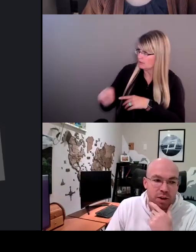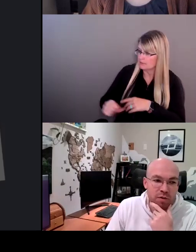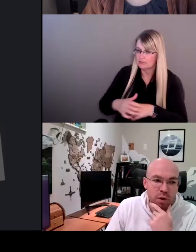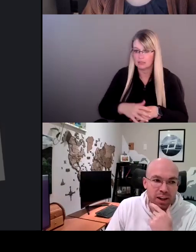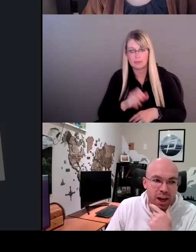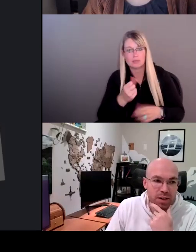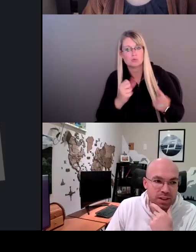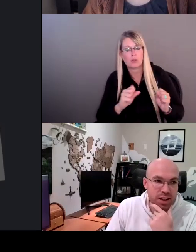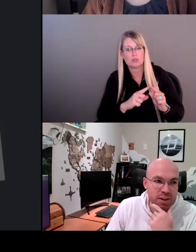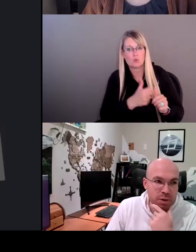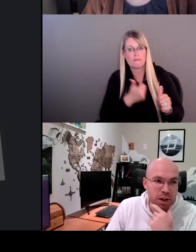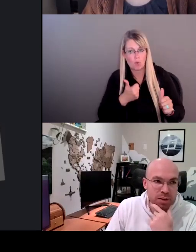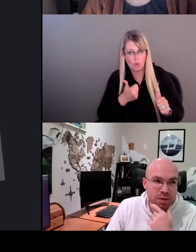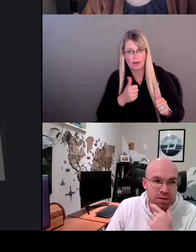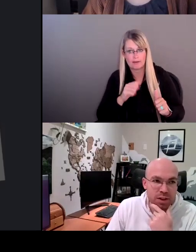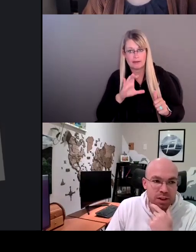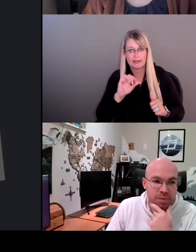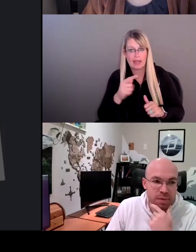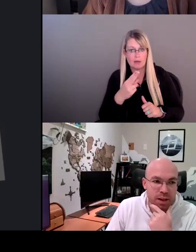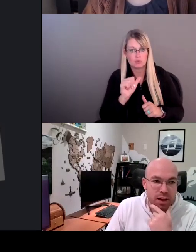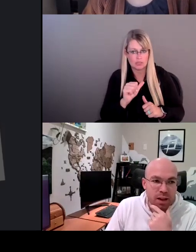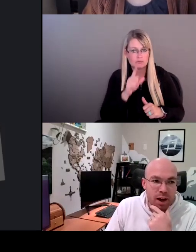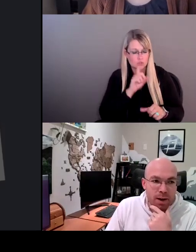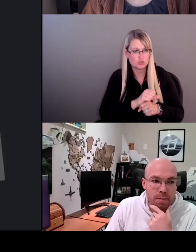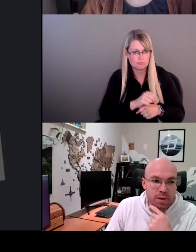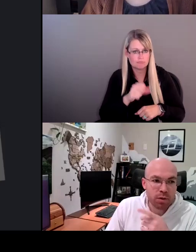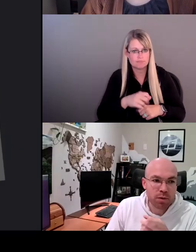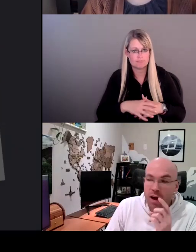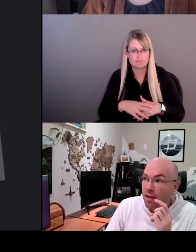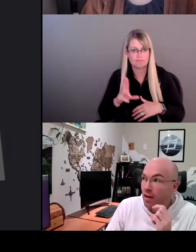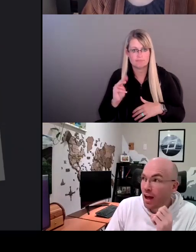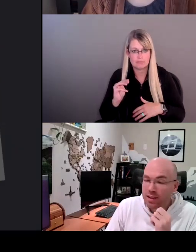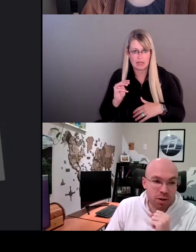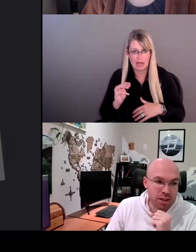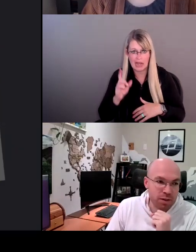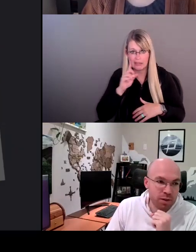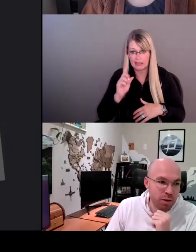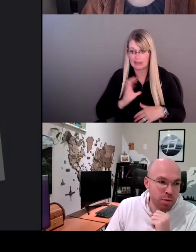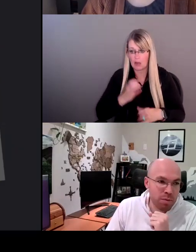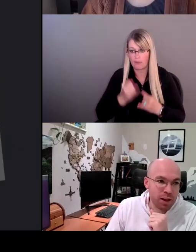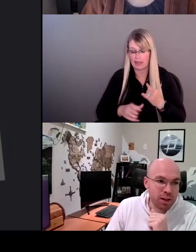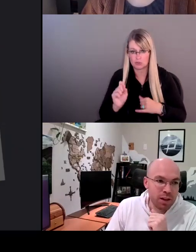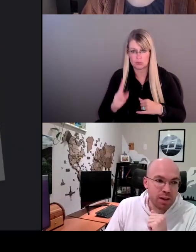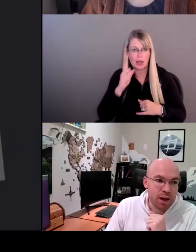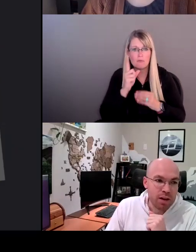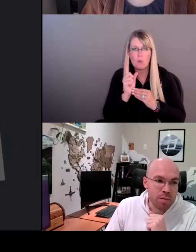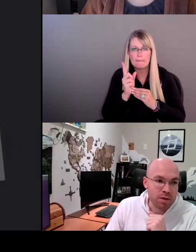to avoid the captchas in general for sure. So I think the last question, one more minute,